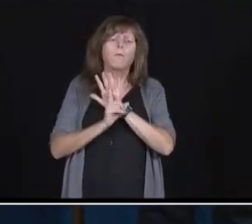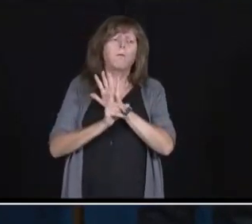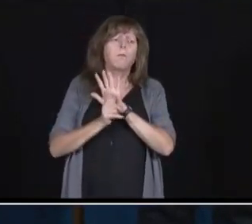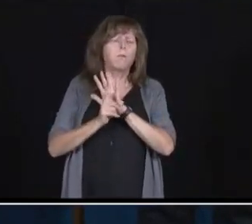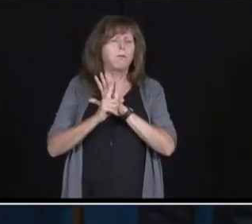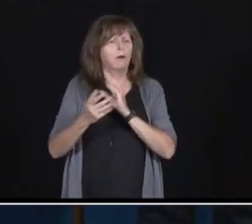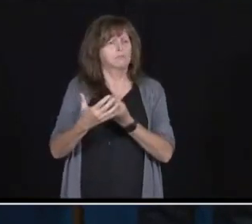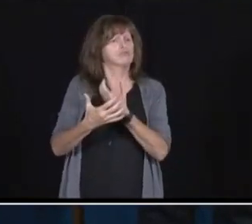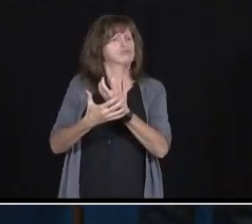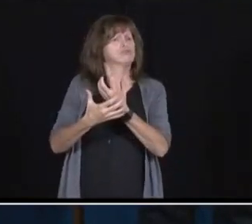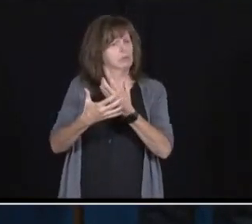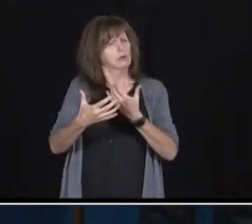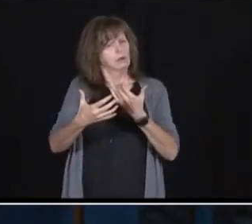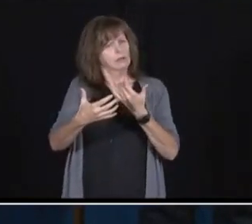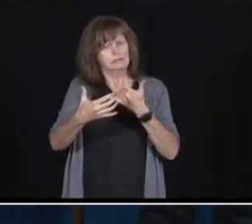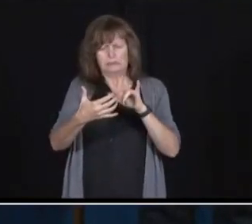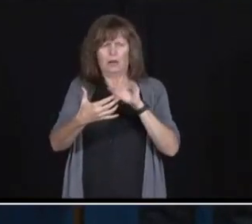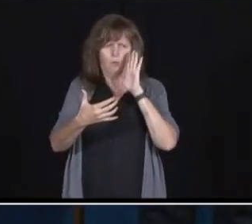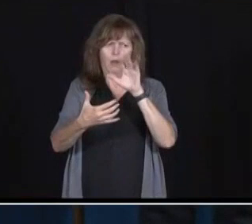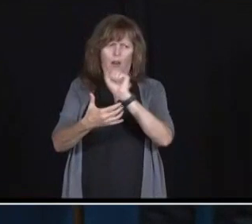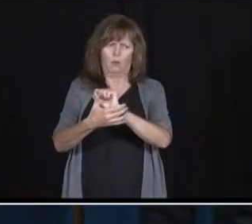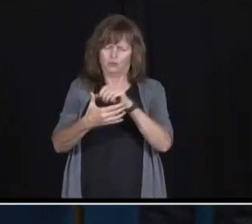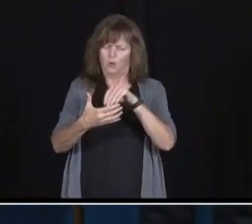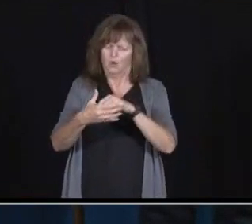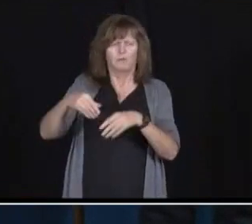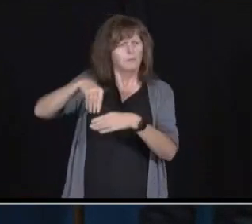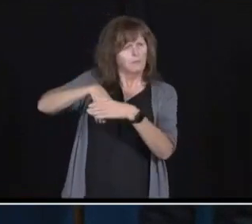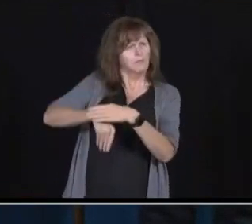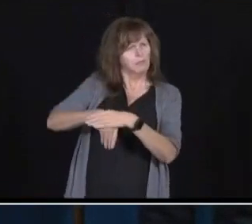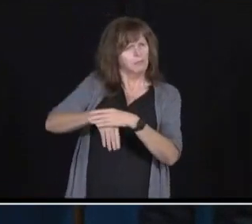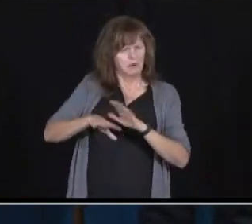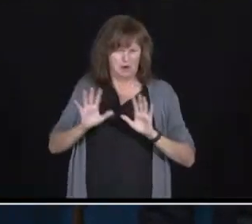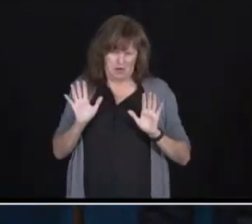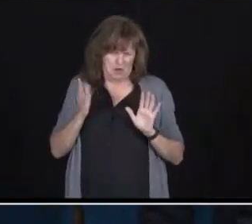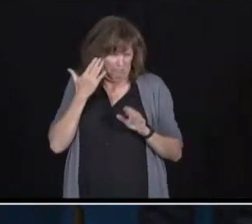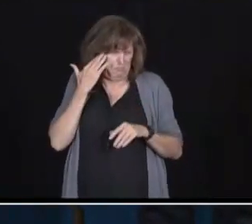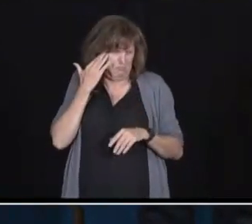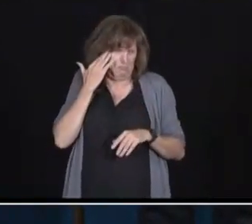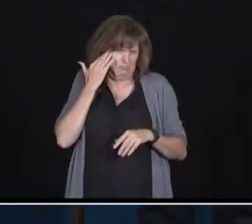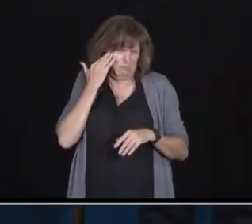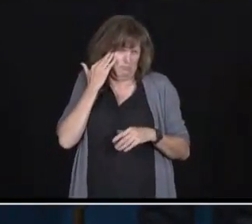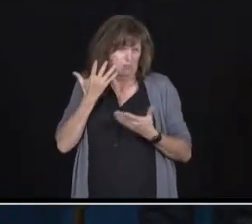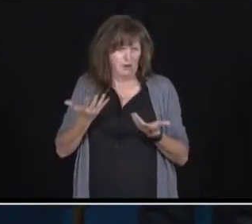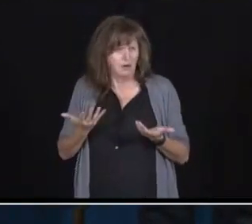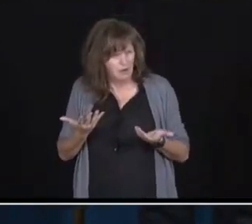We just simply want to remove them from destruction. As you know, the app does not require active use.